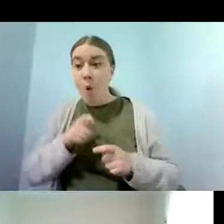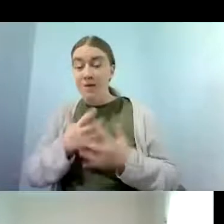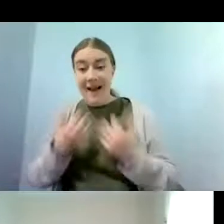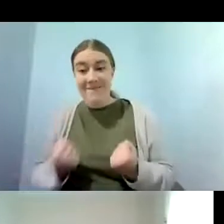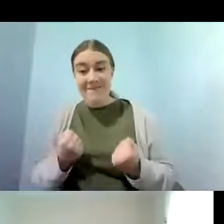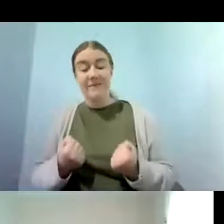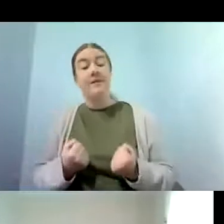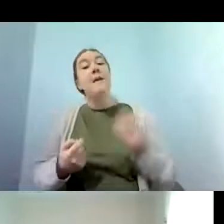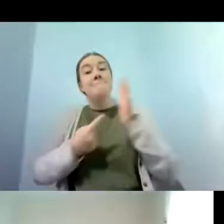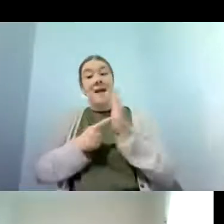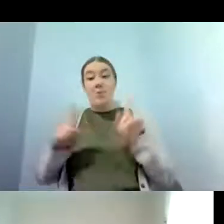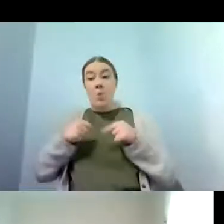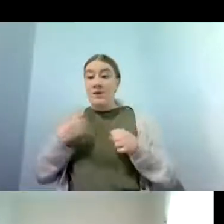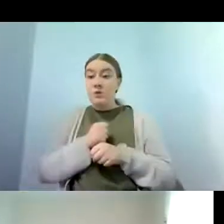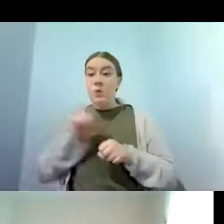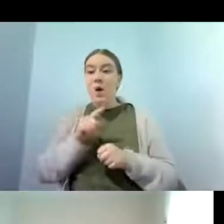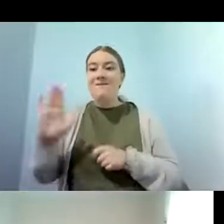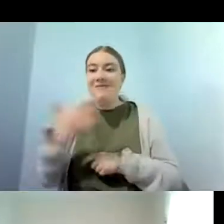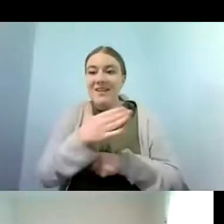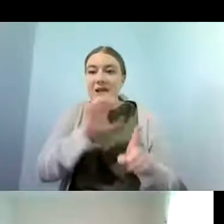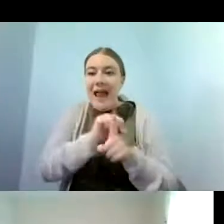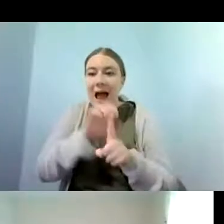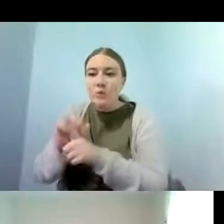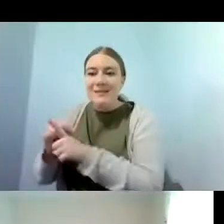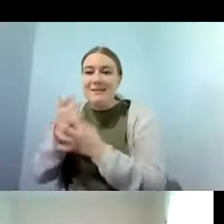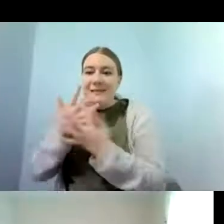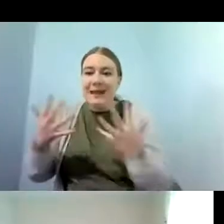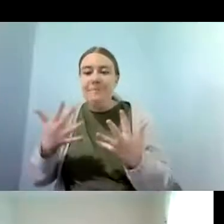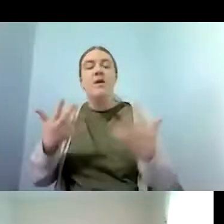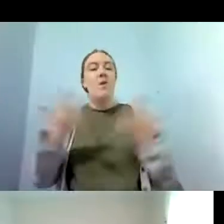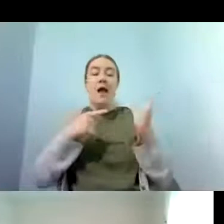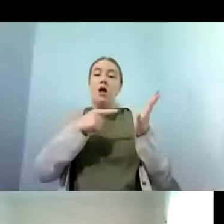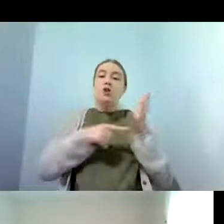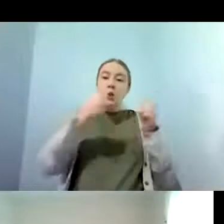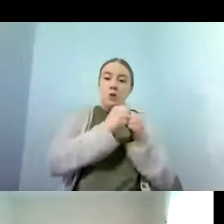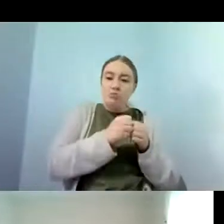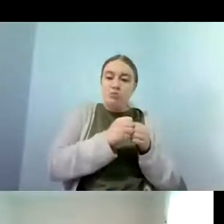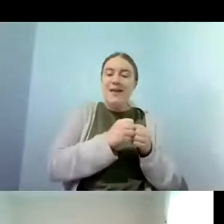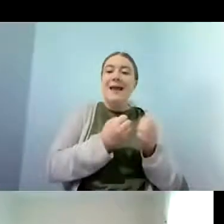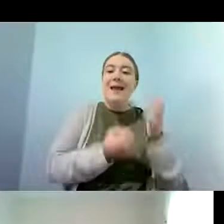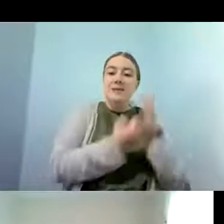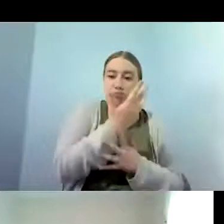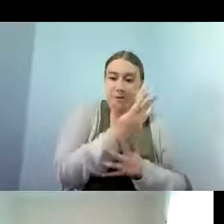fish counting and we do this in Tewkesbury in spring and salmon in our m in ludlow in